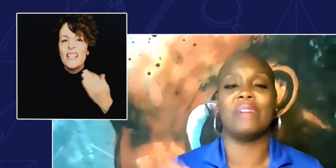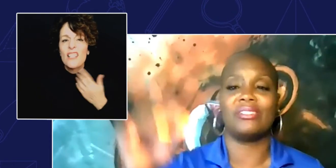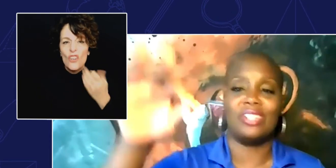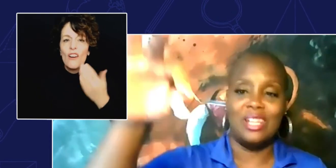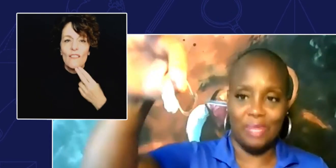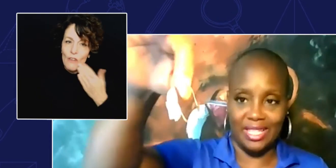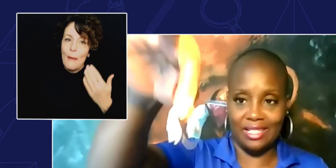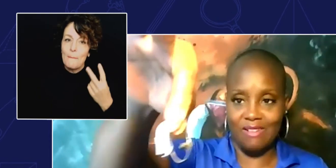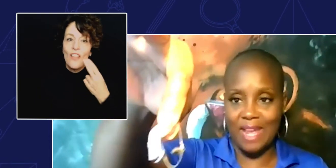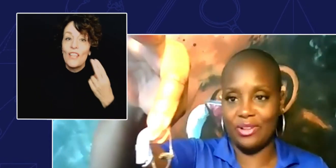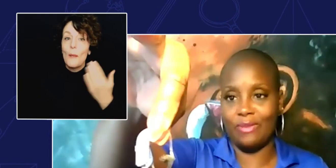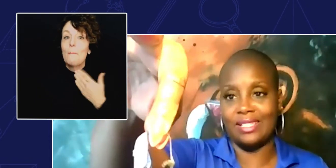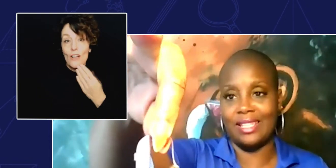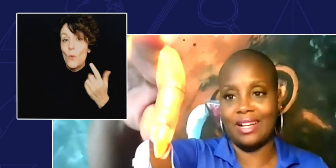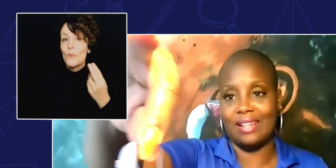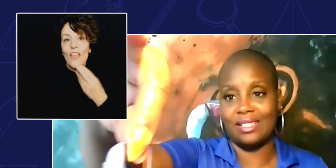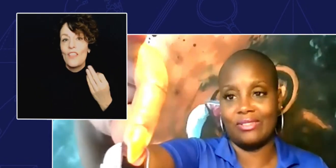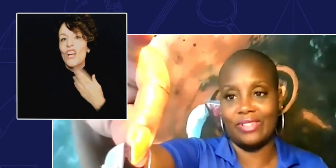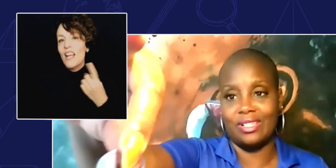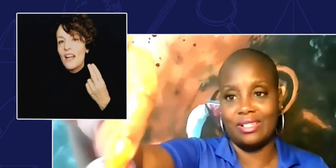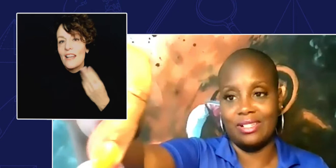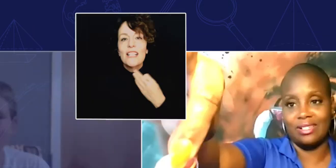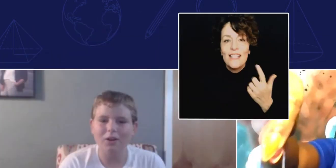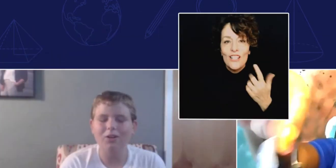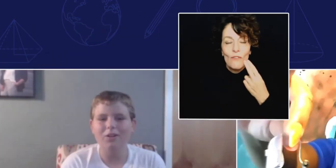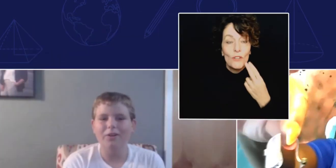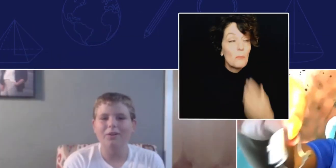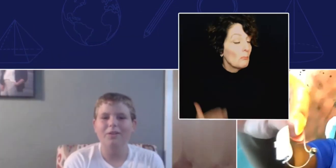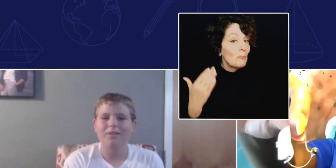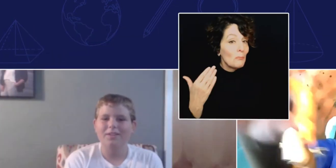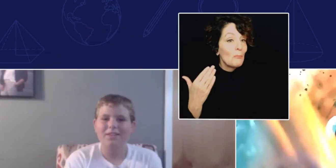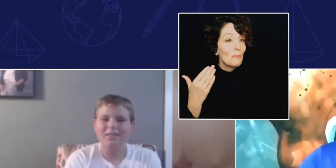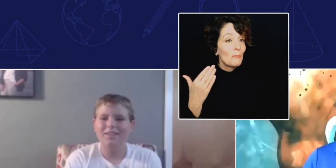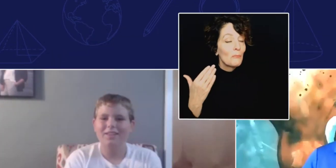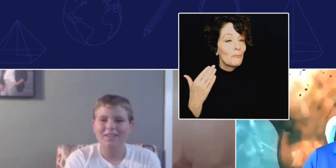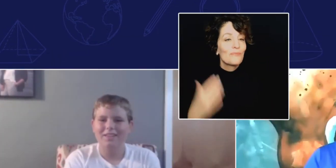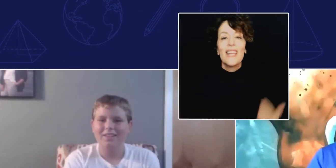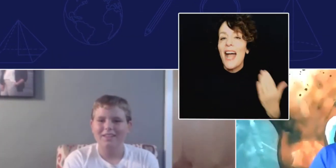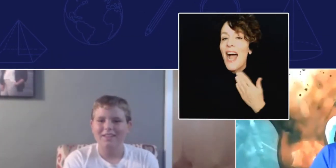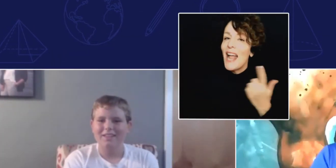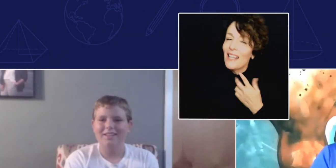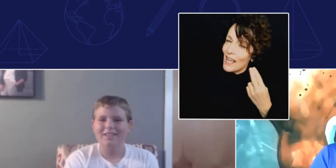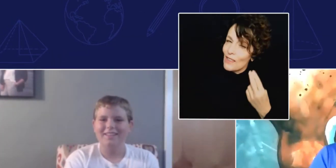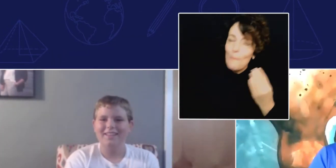but these are my new ones and they're kind of silver. [HENRY:] Ohh! [DR. HORTON:] So I like them, but I don't like them,